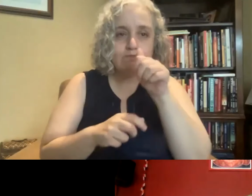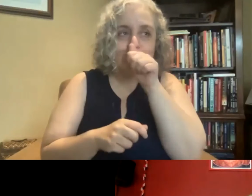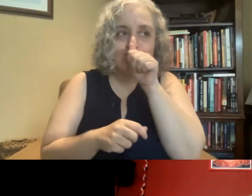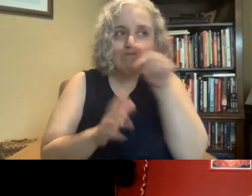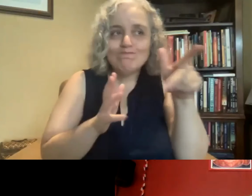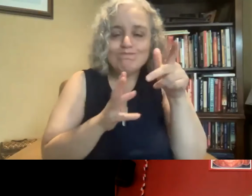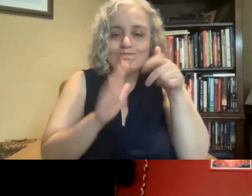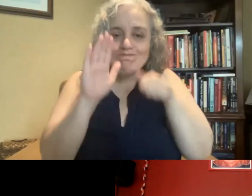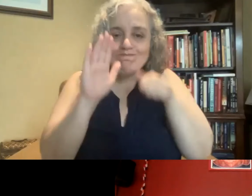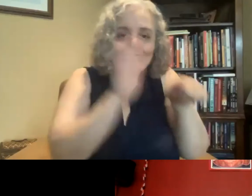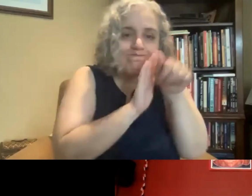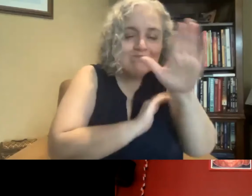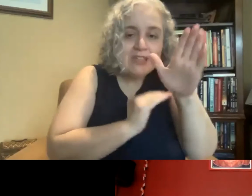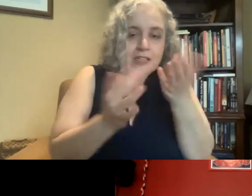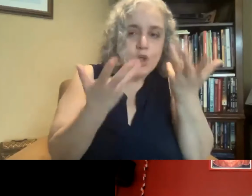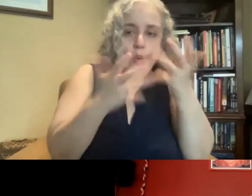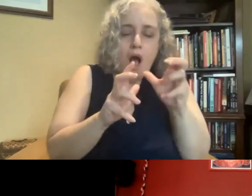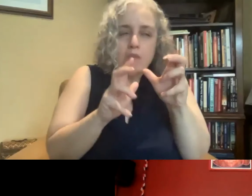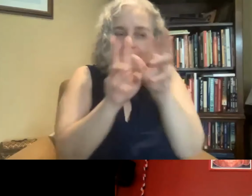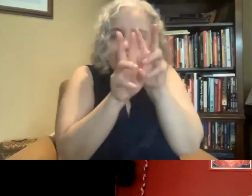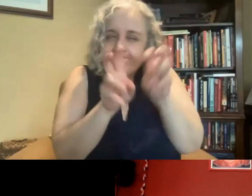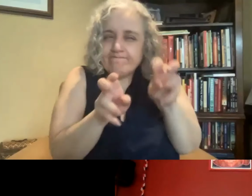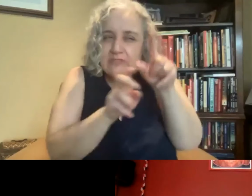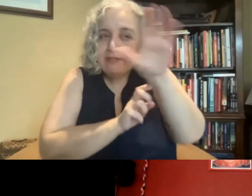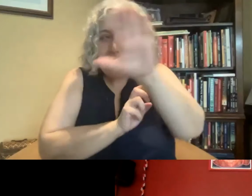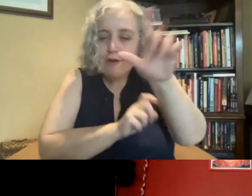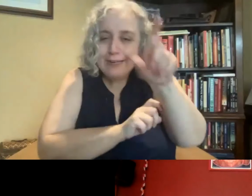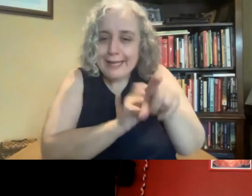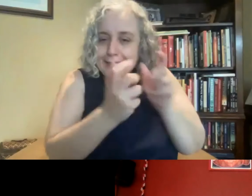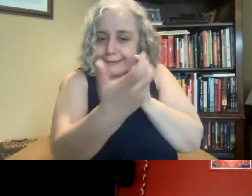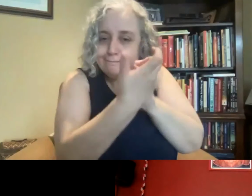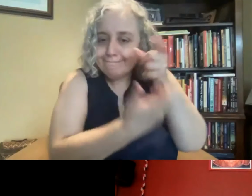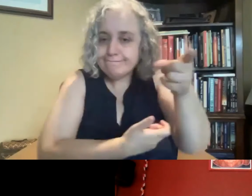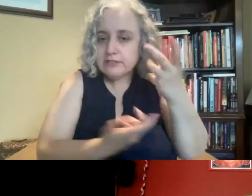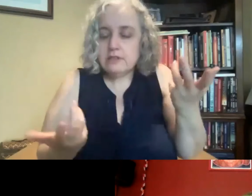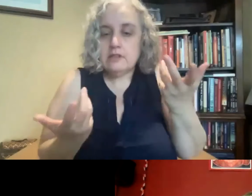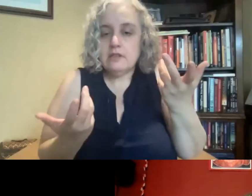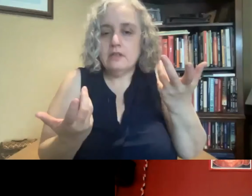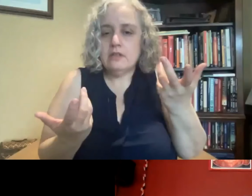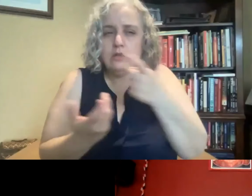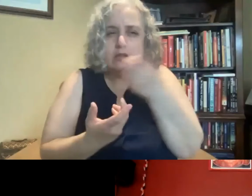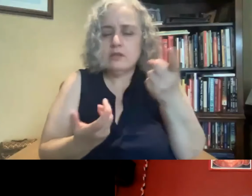One of the conversations I have most with folks is, what can you share?